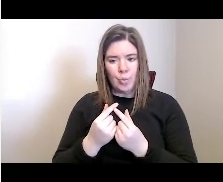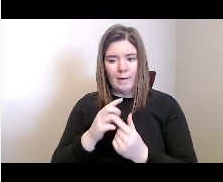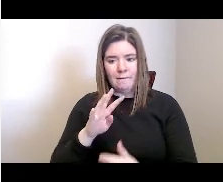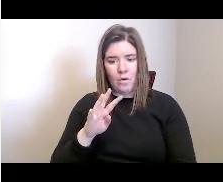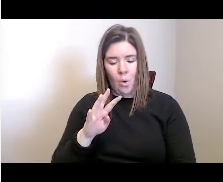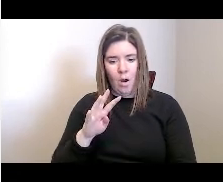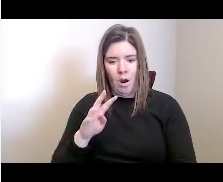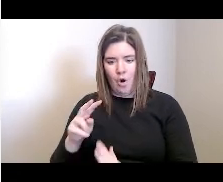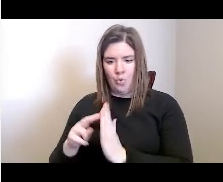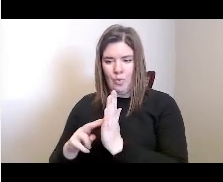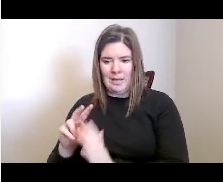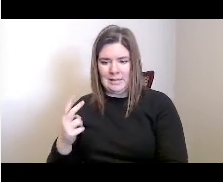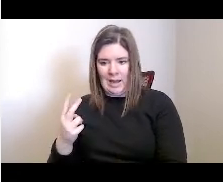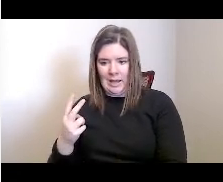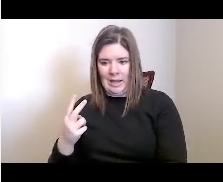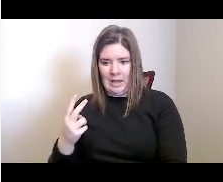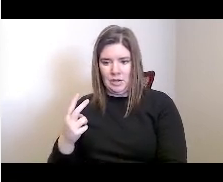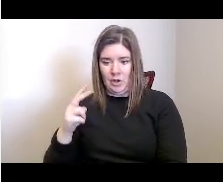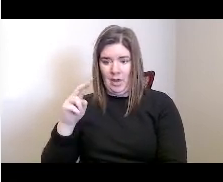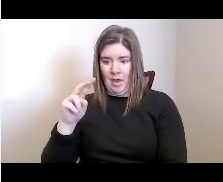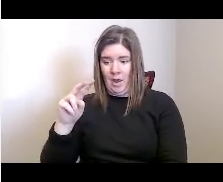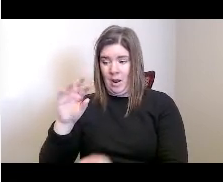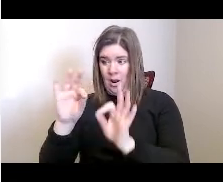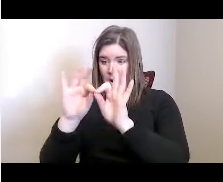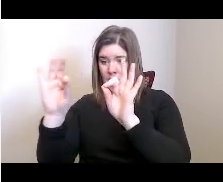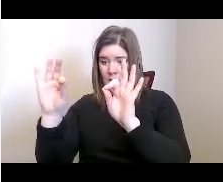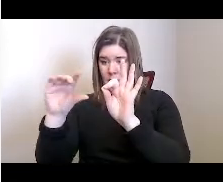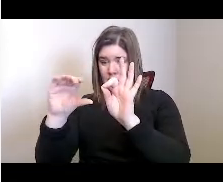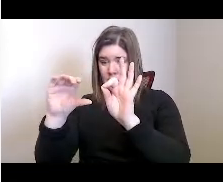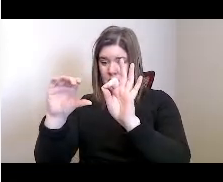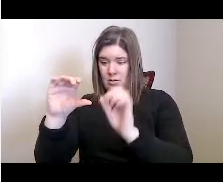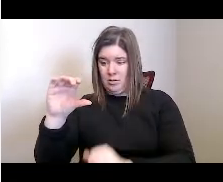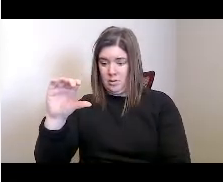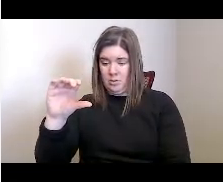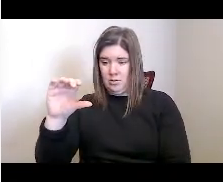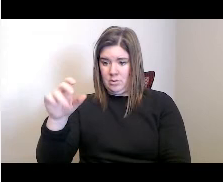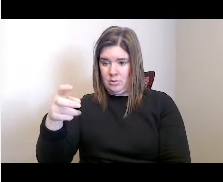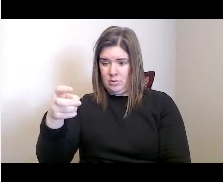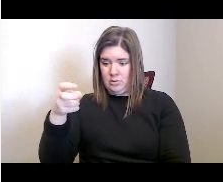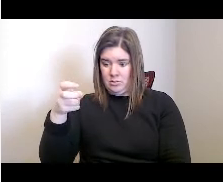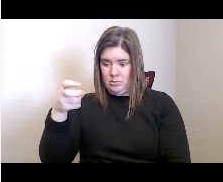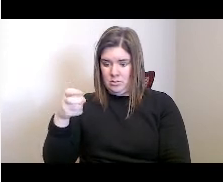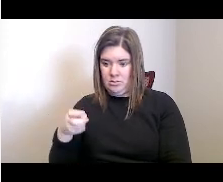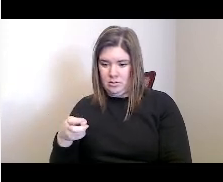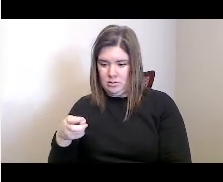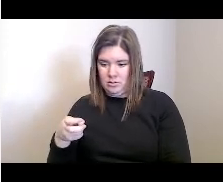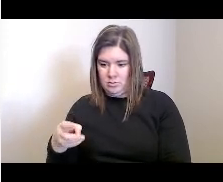that have the-- you know, the perceivable-- the steps of principles of accessibility: perceivable,